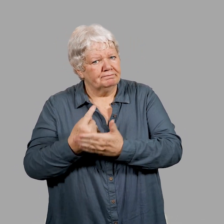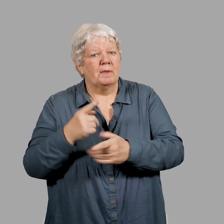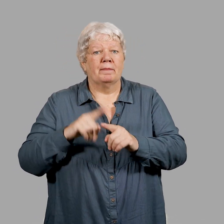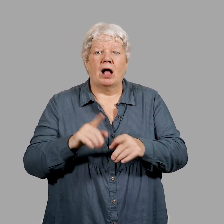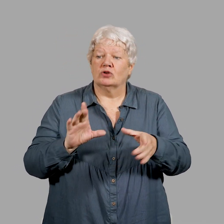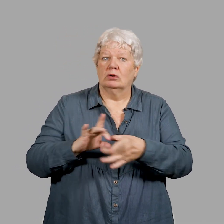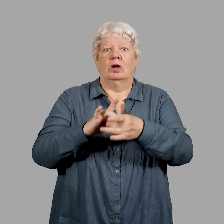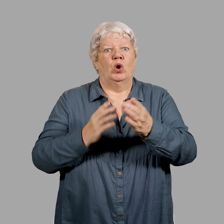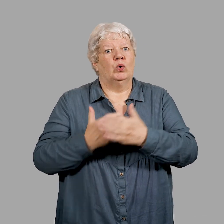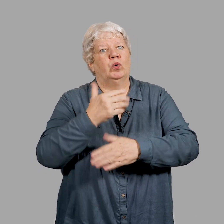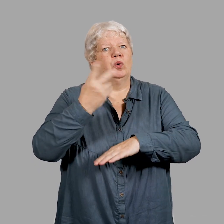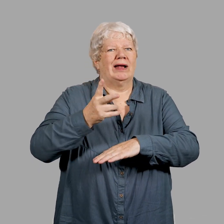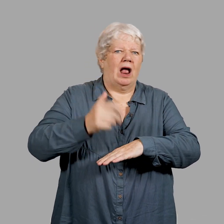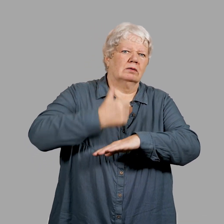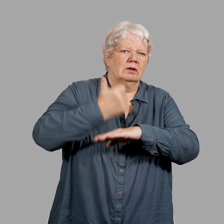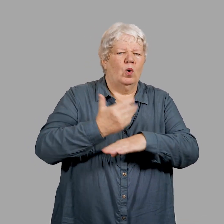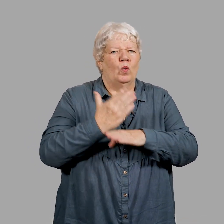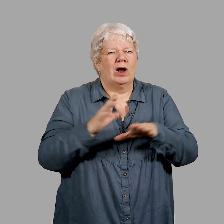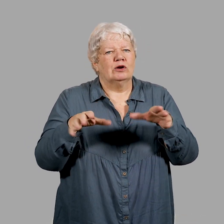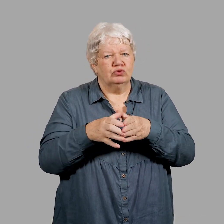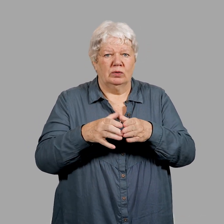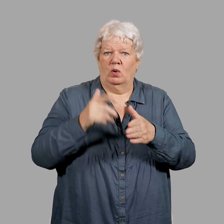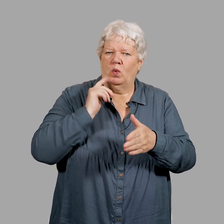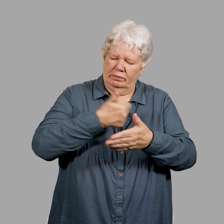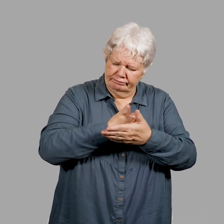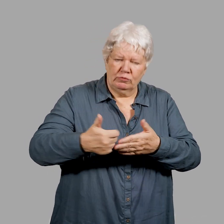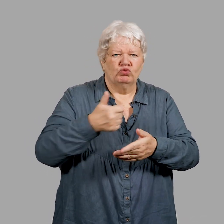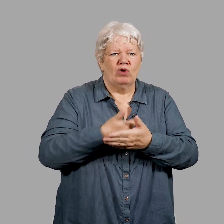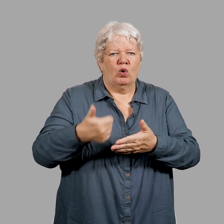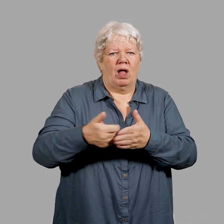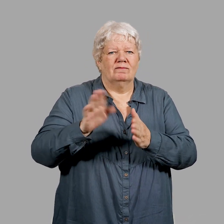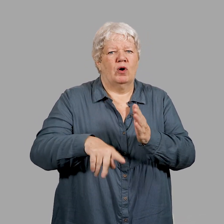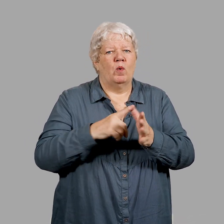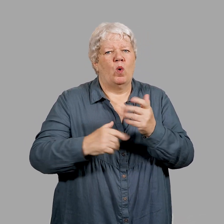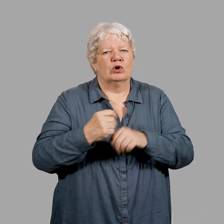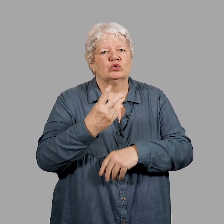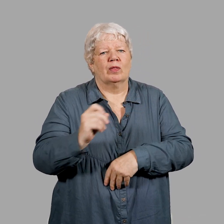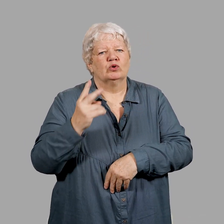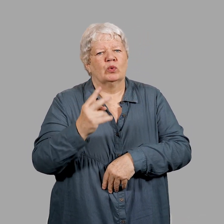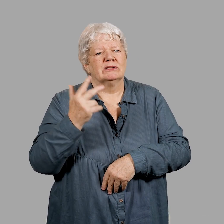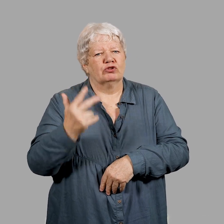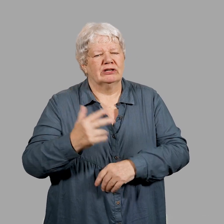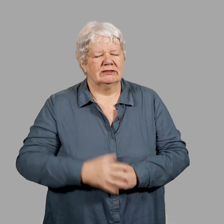Reconvened working group to meet regularly from August 2023.